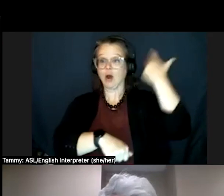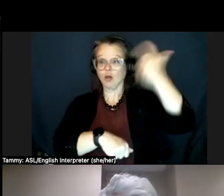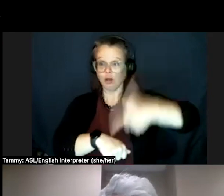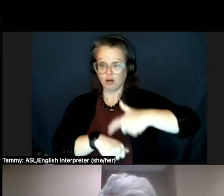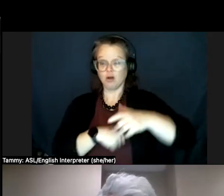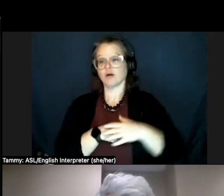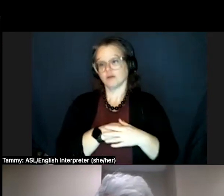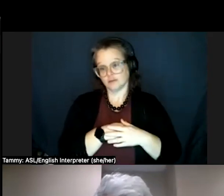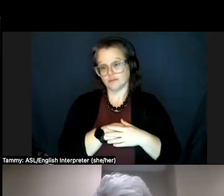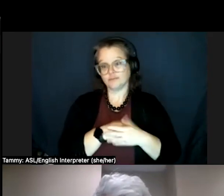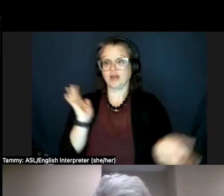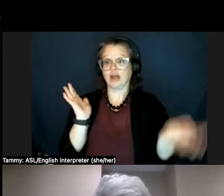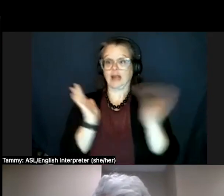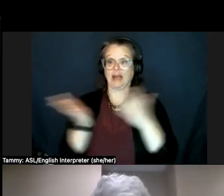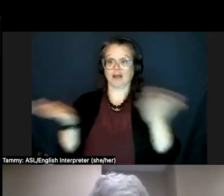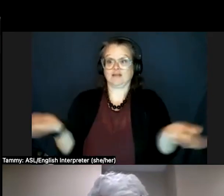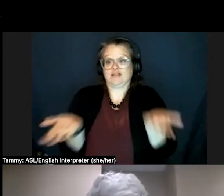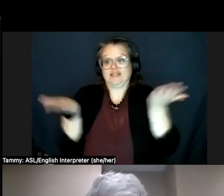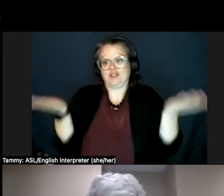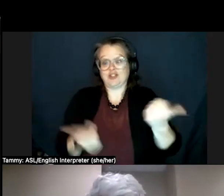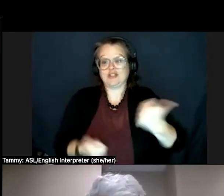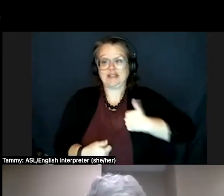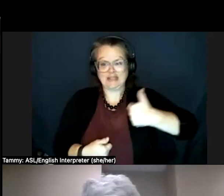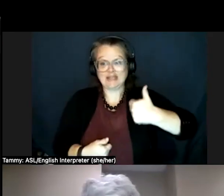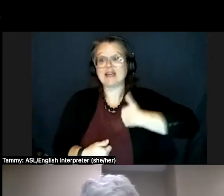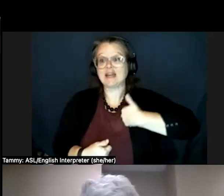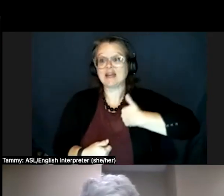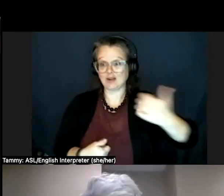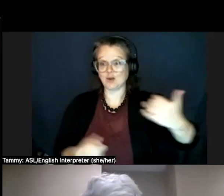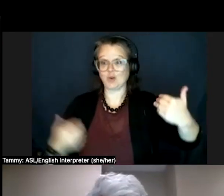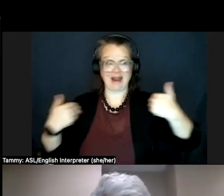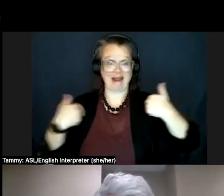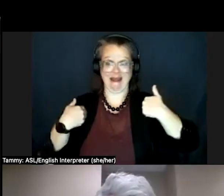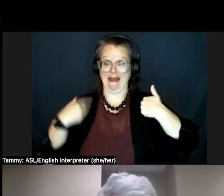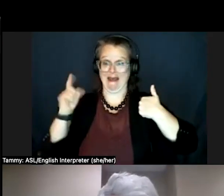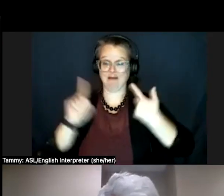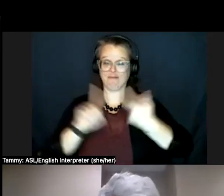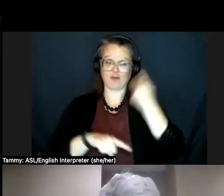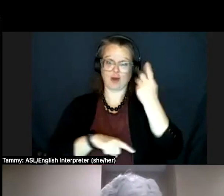to reach communities, it's important to know whether ice bridges are out, whether you can